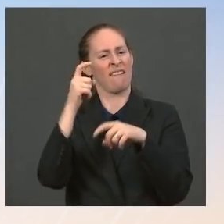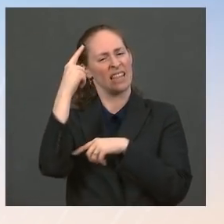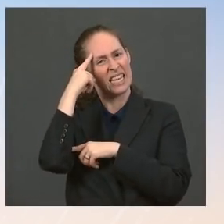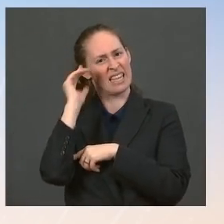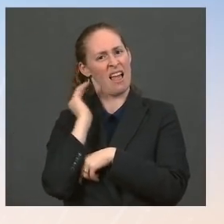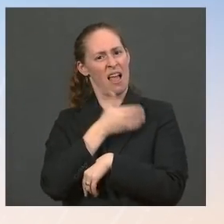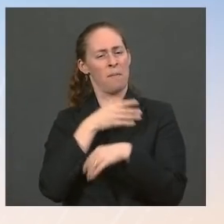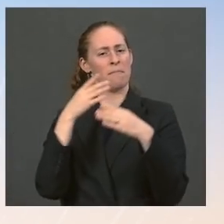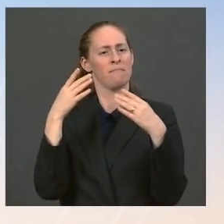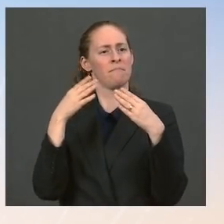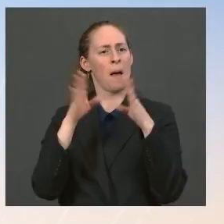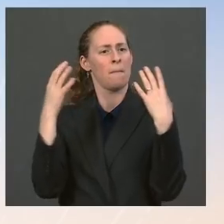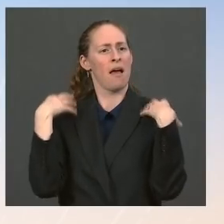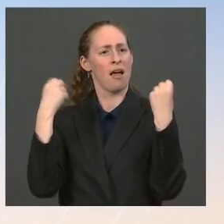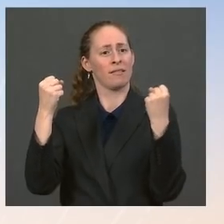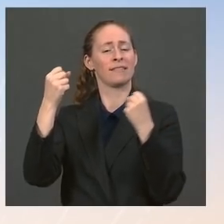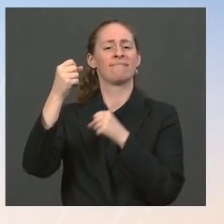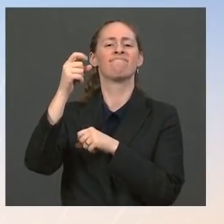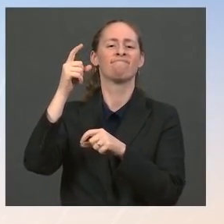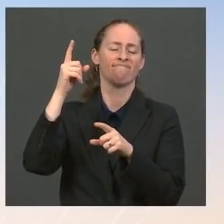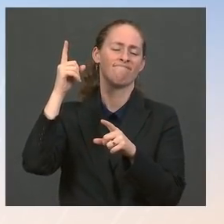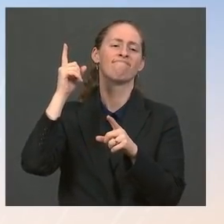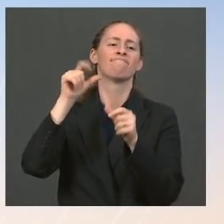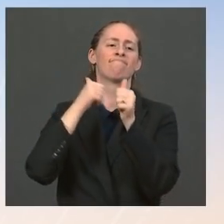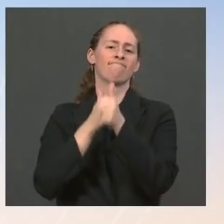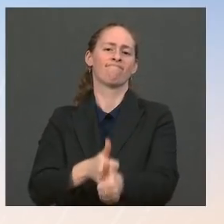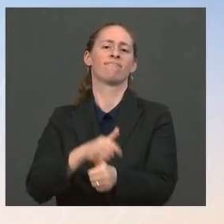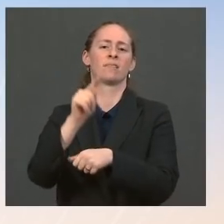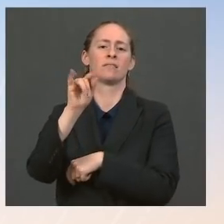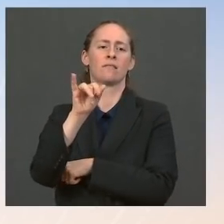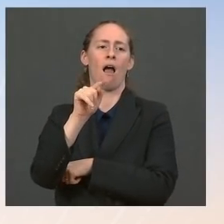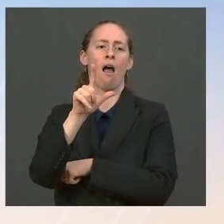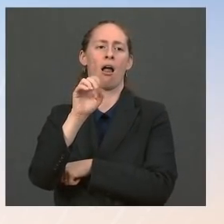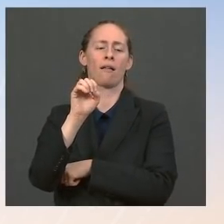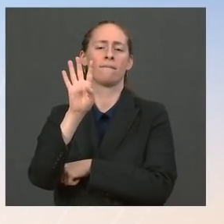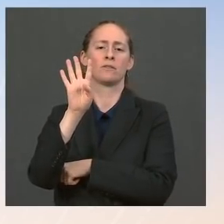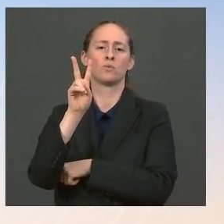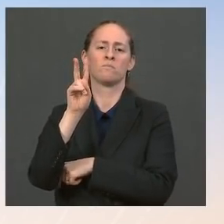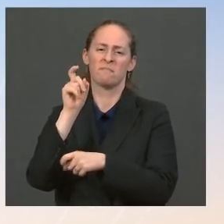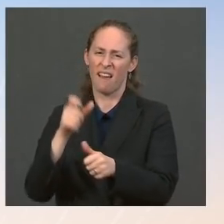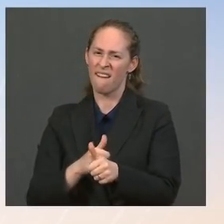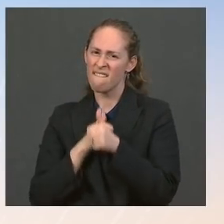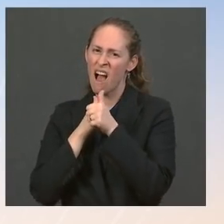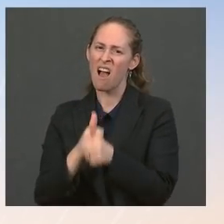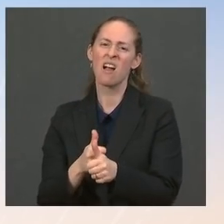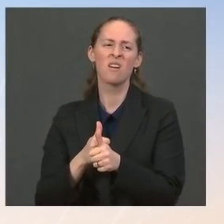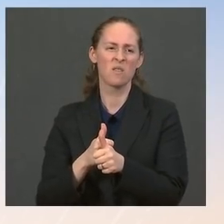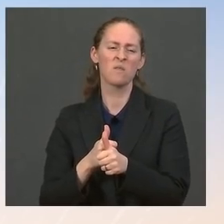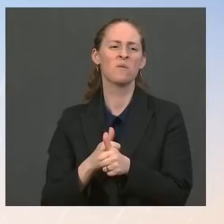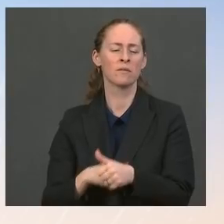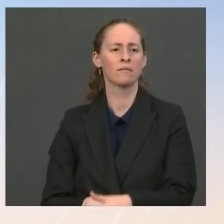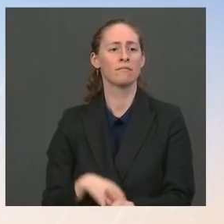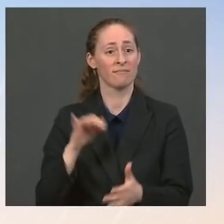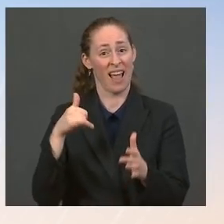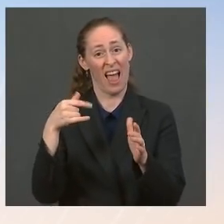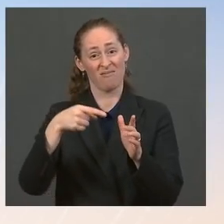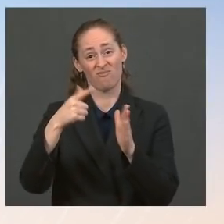that Title 42 authority must be exercised. It is a statutory authority. And they made the determination